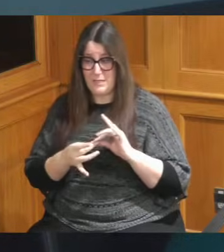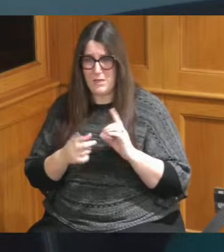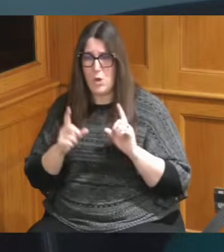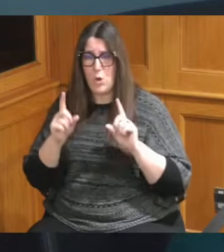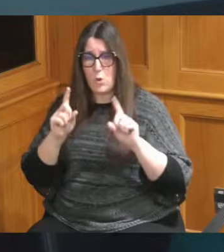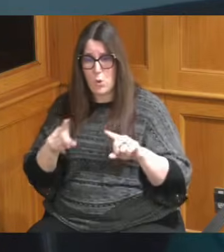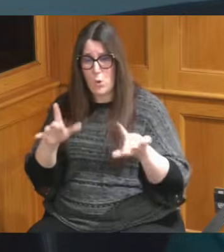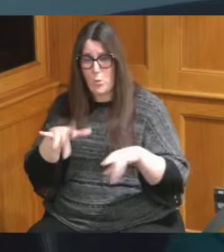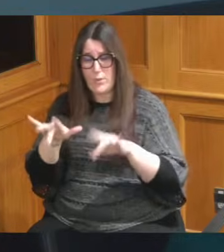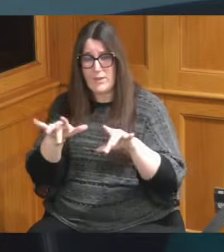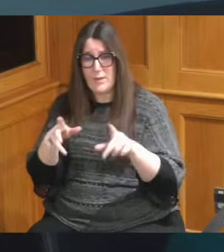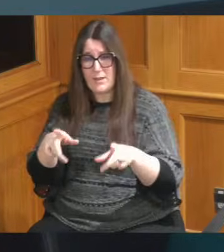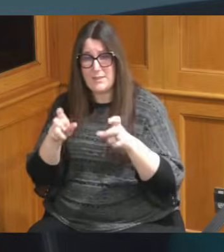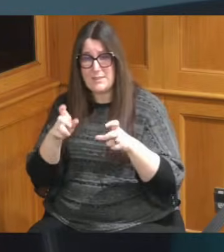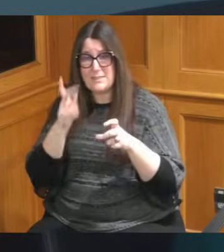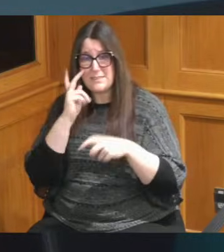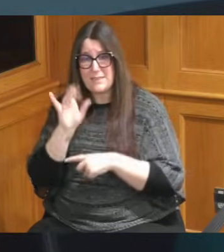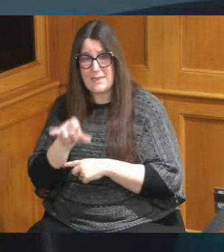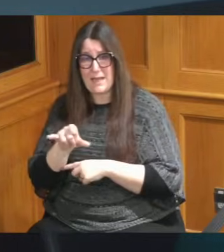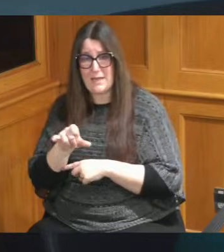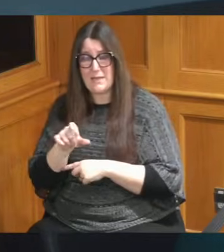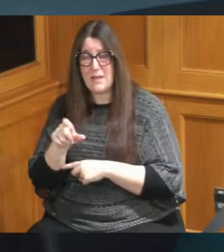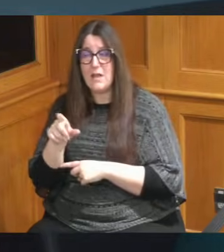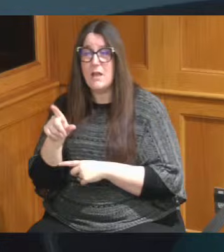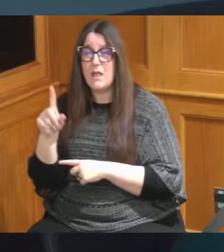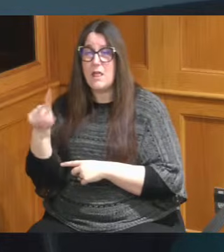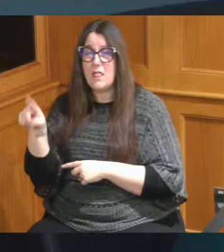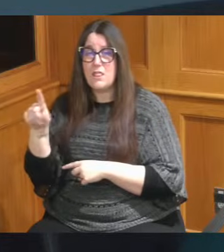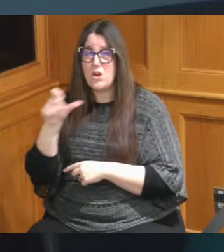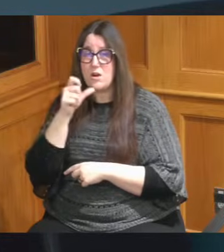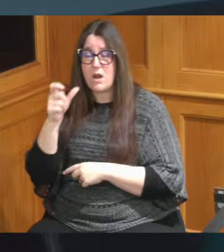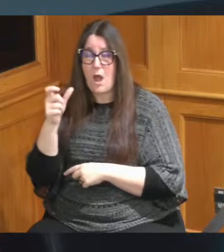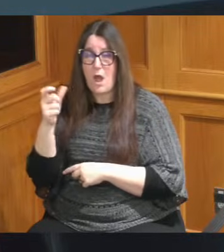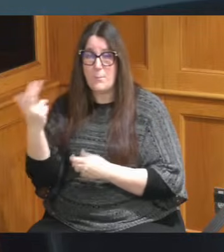participating. They're holding out. and [clears throat] then we have nowhere else to go and then